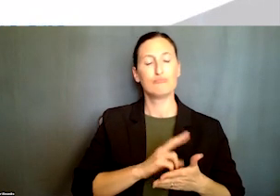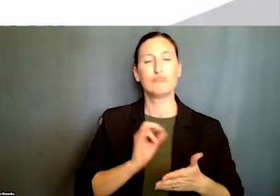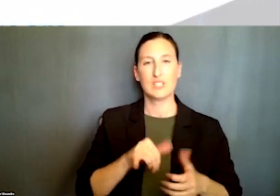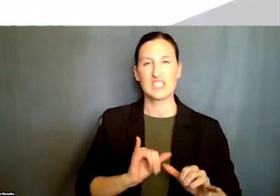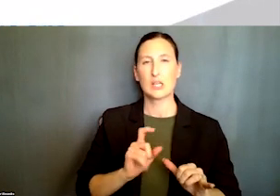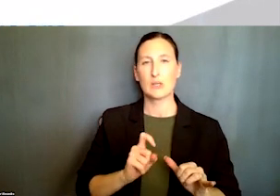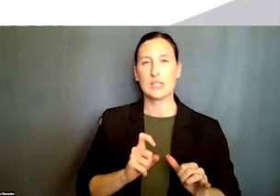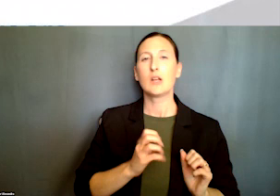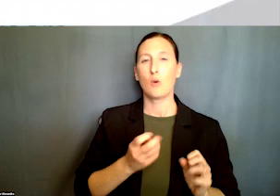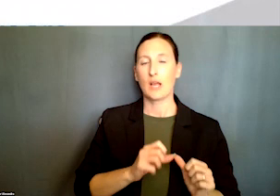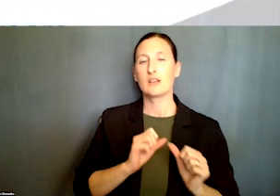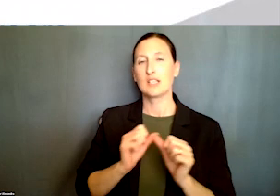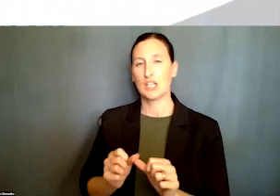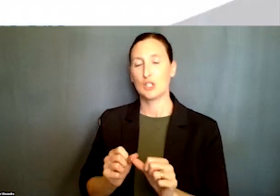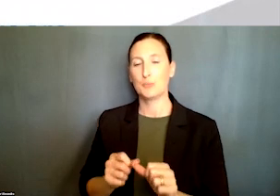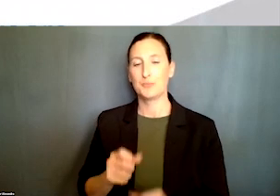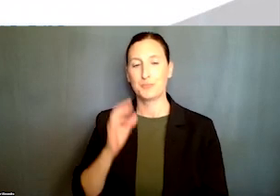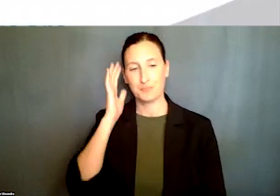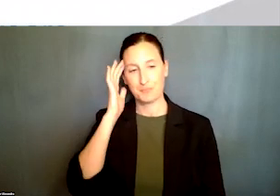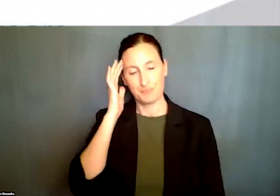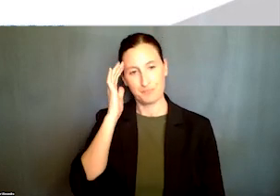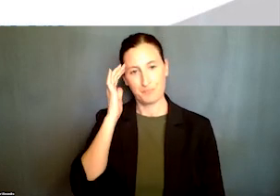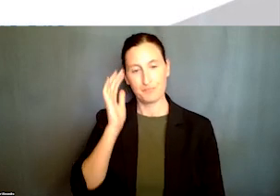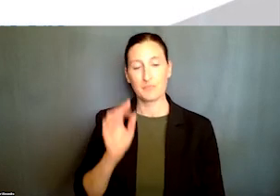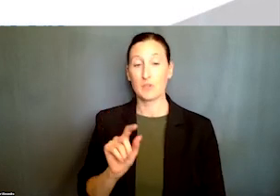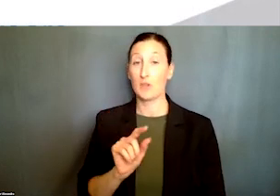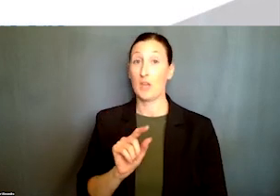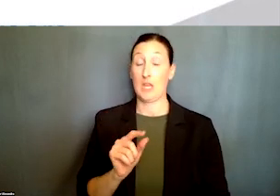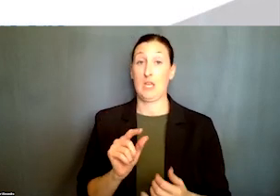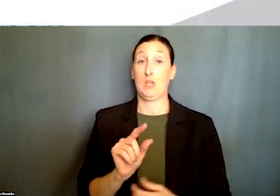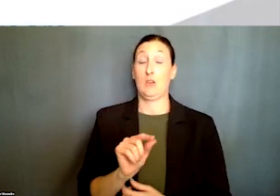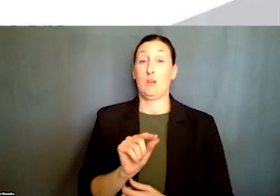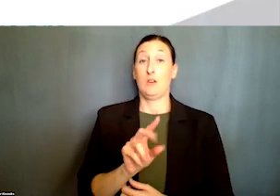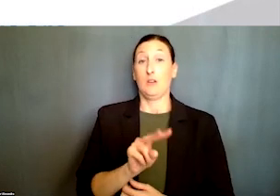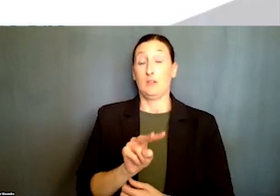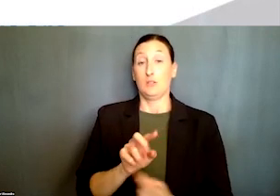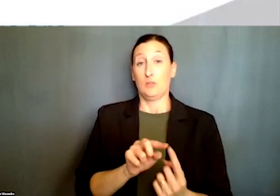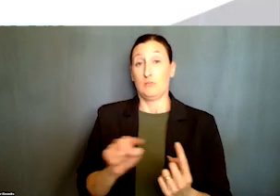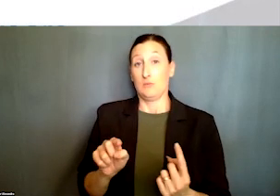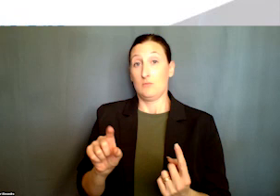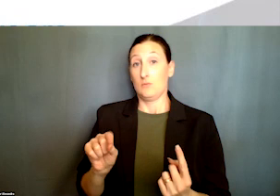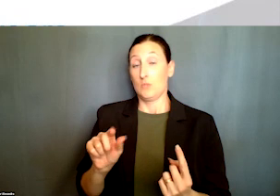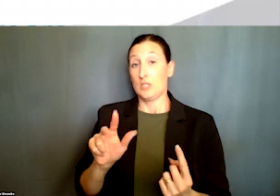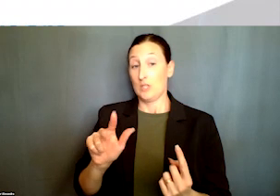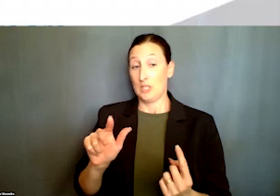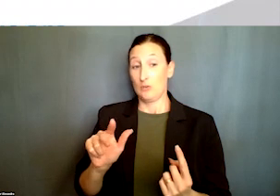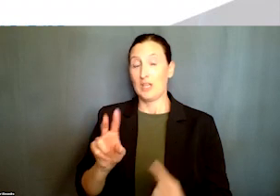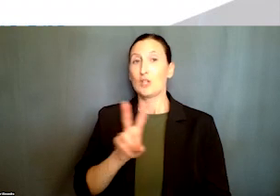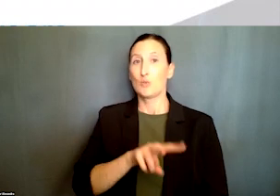In 2022 and 2023, 22 additional awards have been made and these are for 10 million total